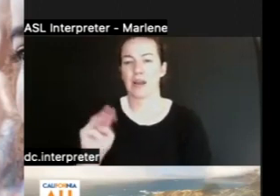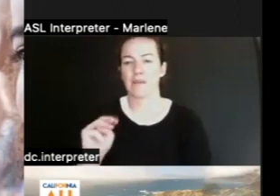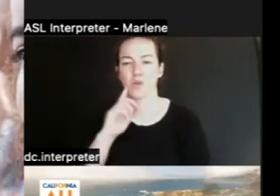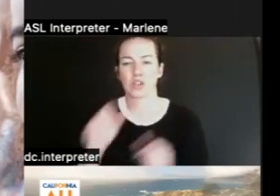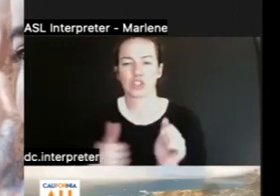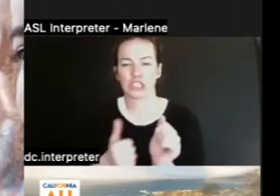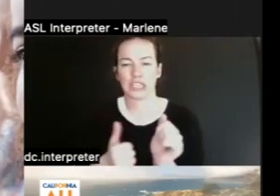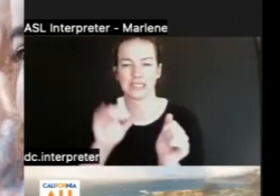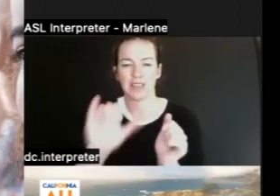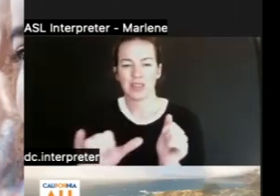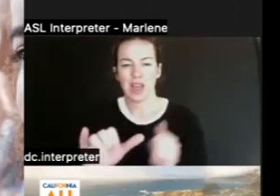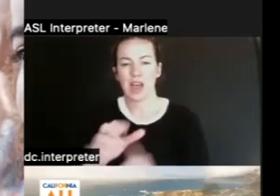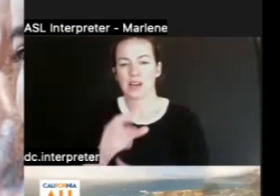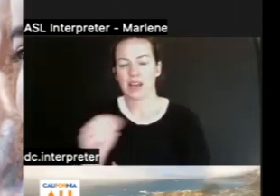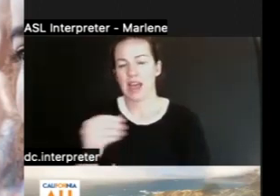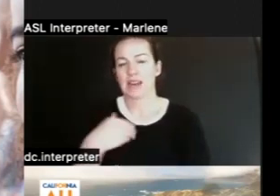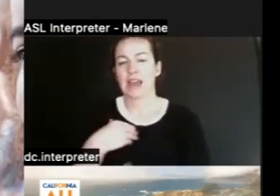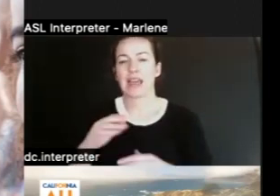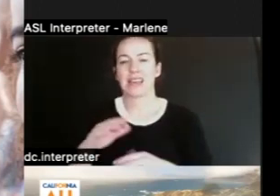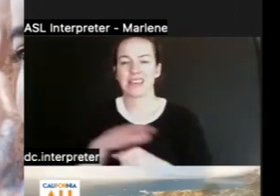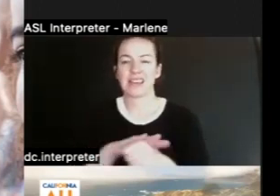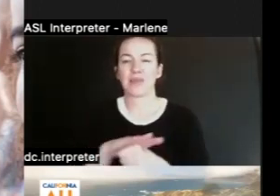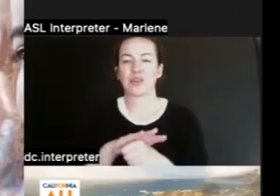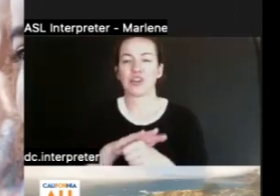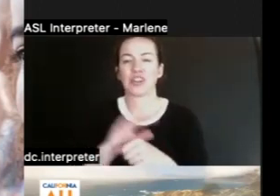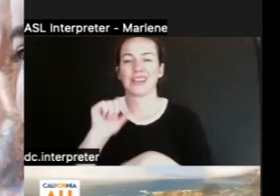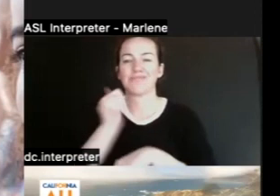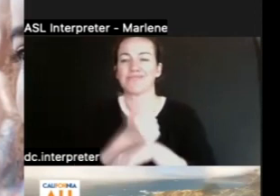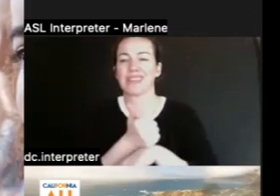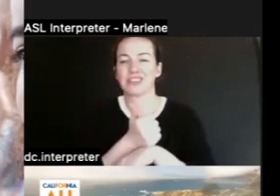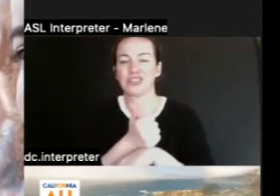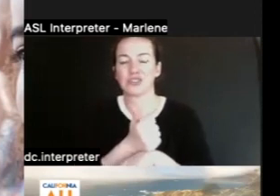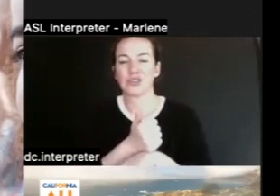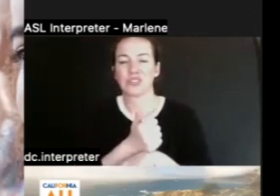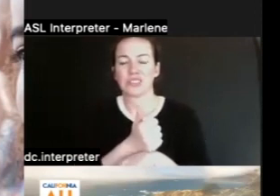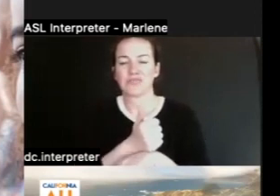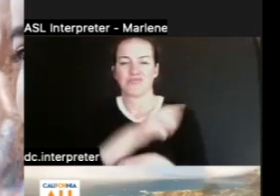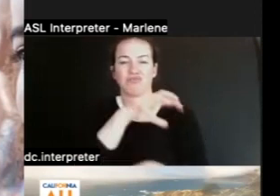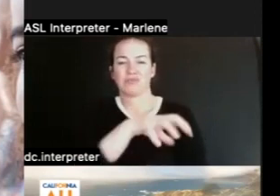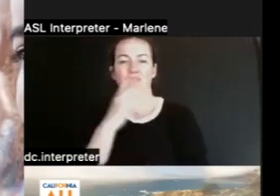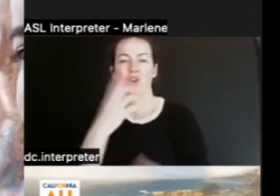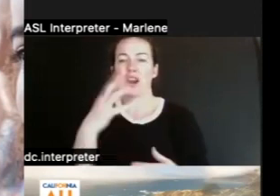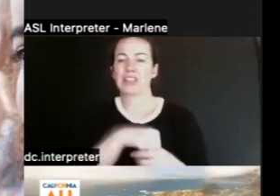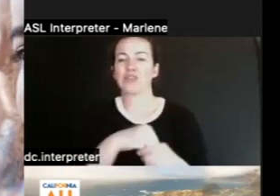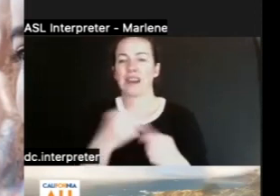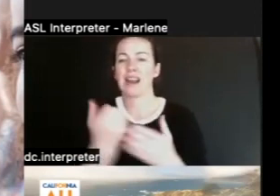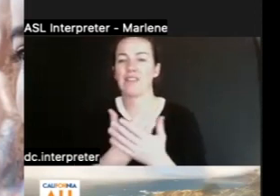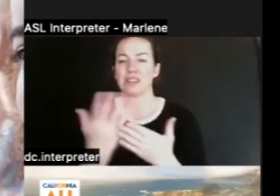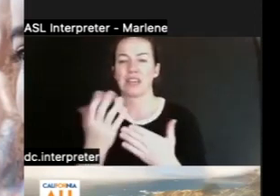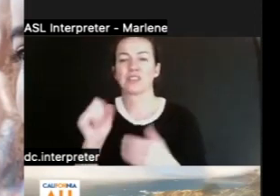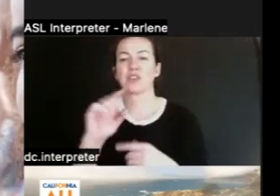is a neighborhood institution that integrates all of it. And so when you start looking at the